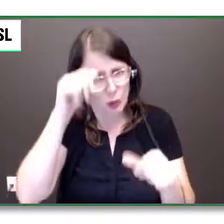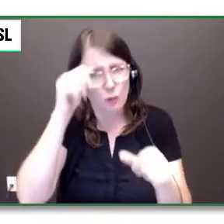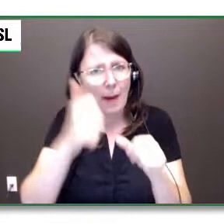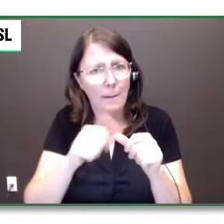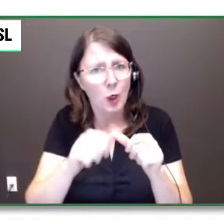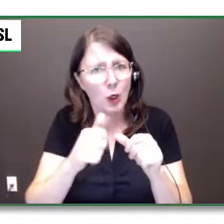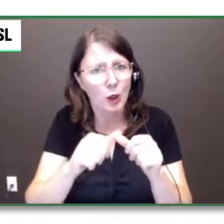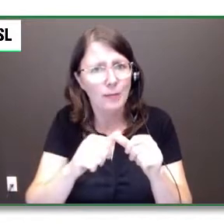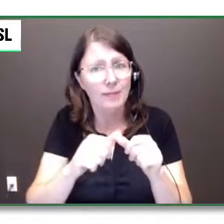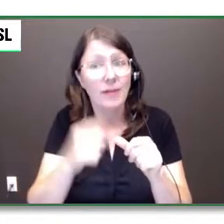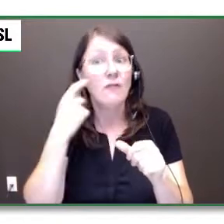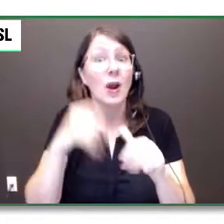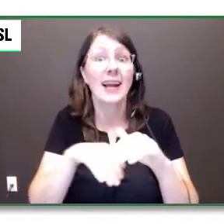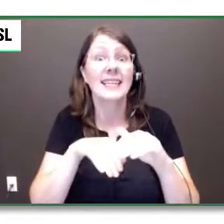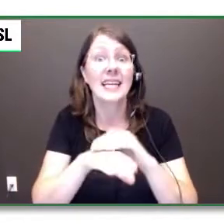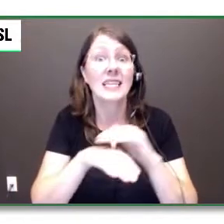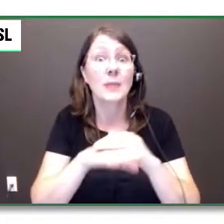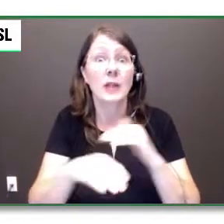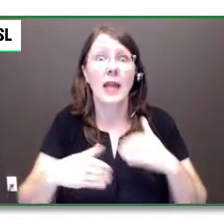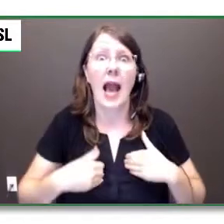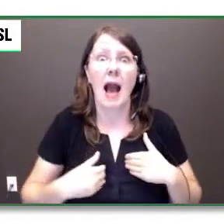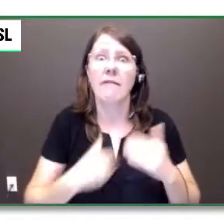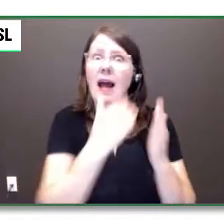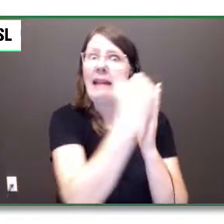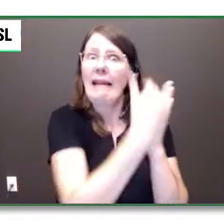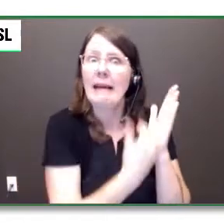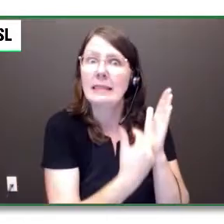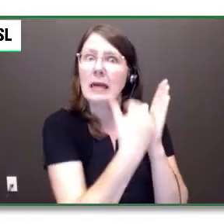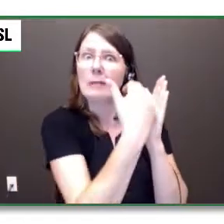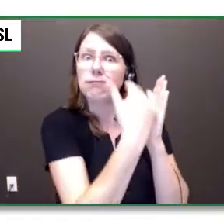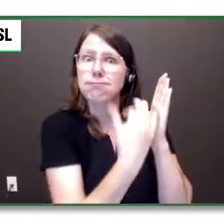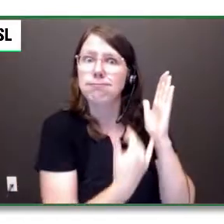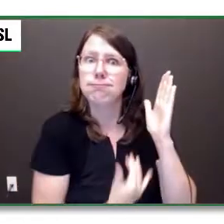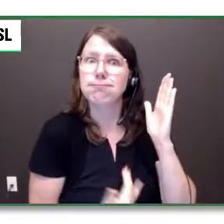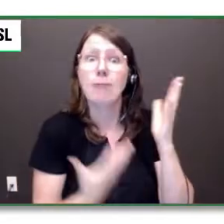need to do but we really need to be able to prioritize this because